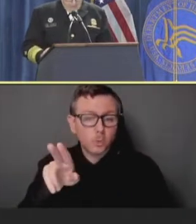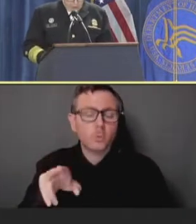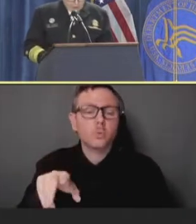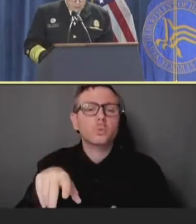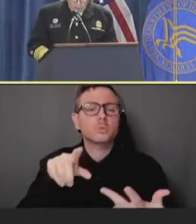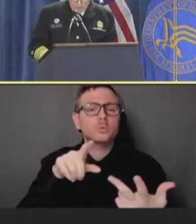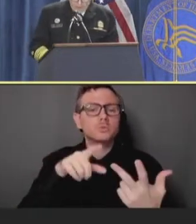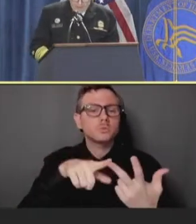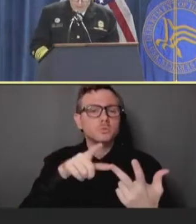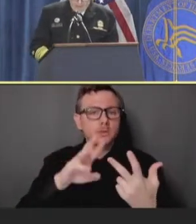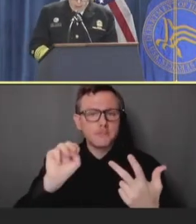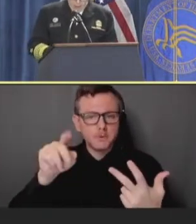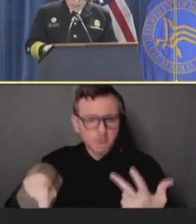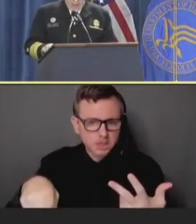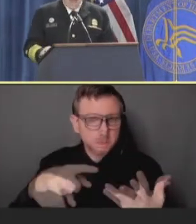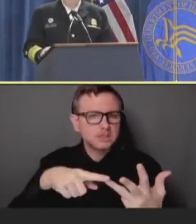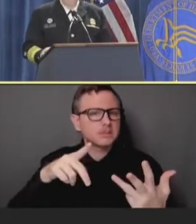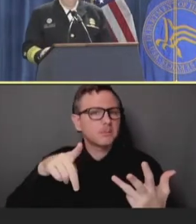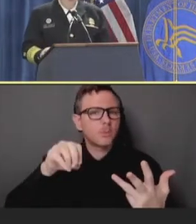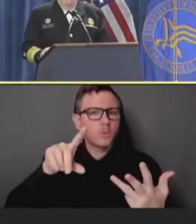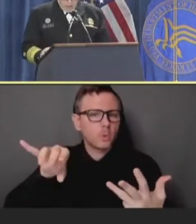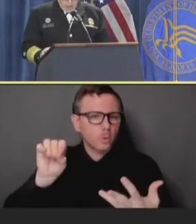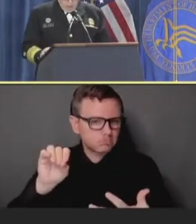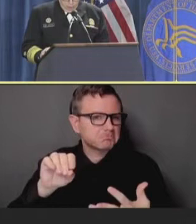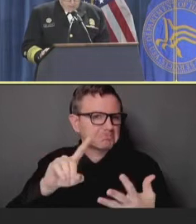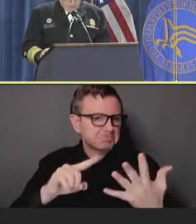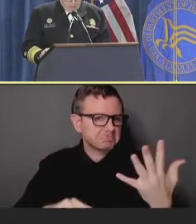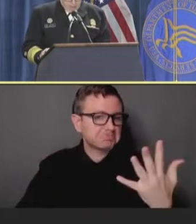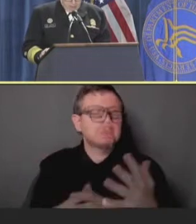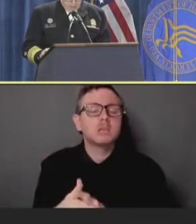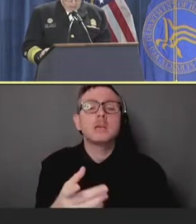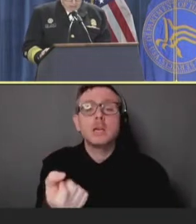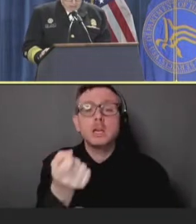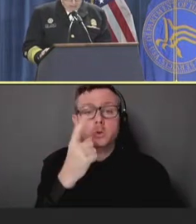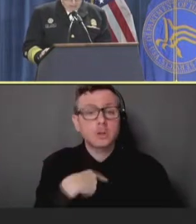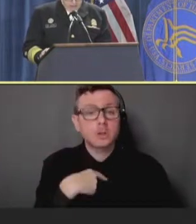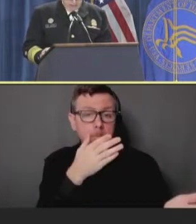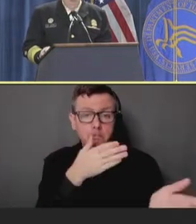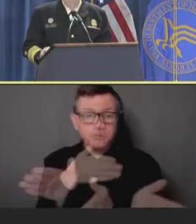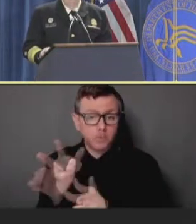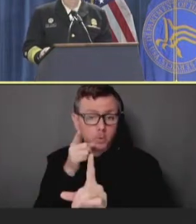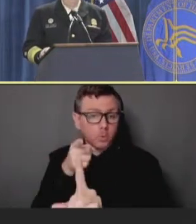In terms of COVID-19 our plans this fall focus on making sure Americans continue to have